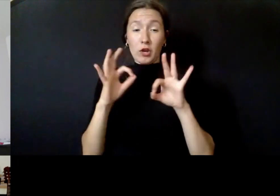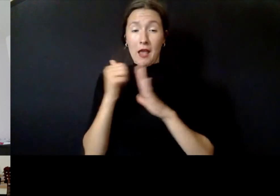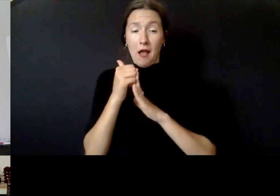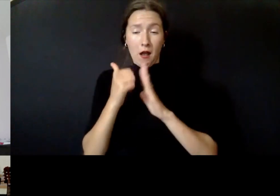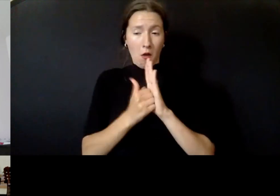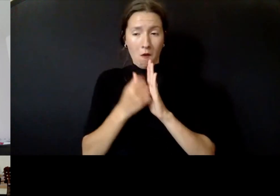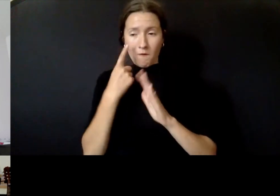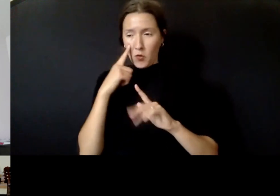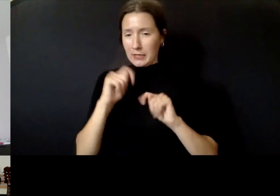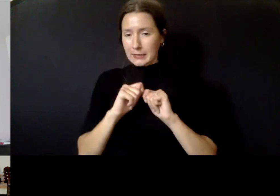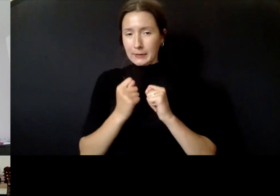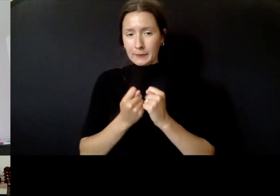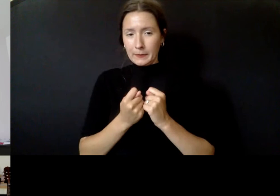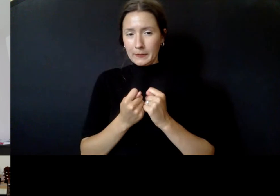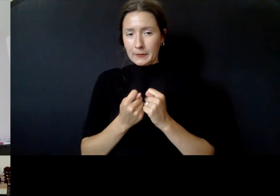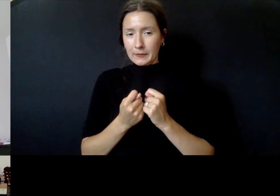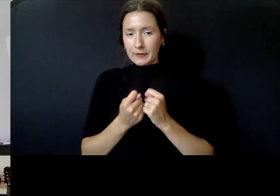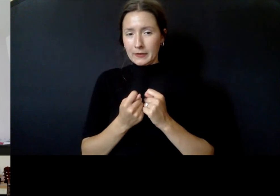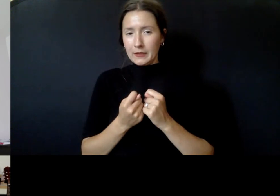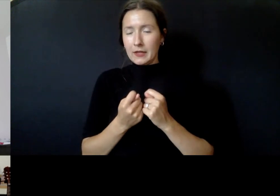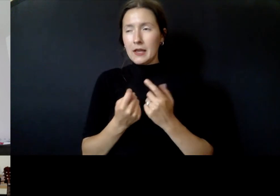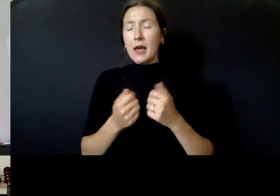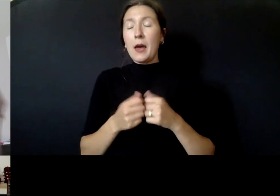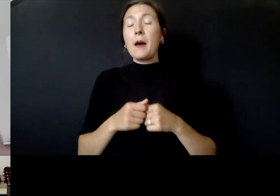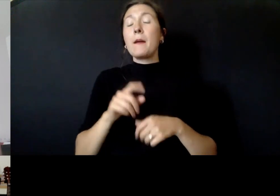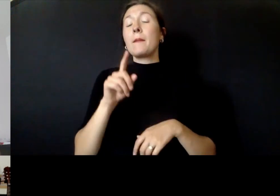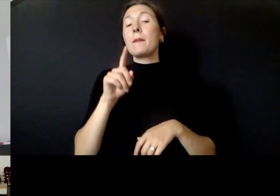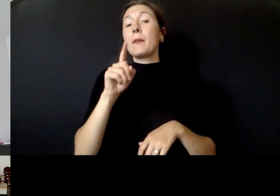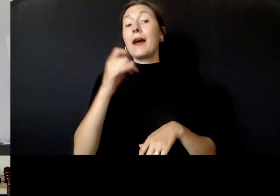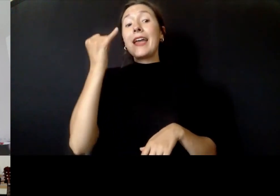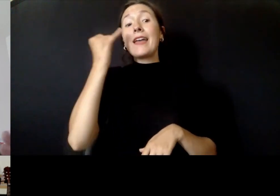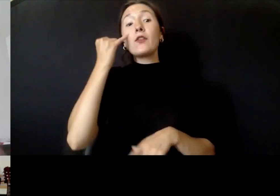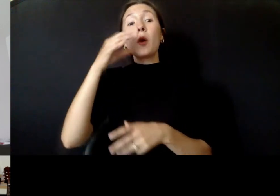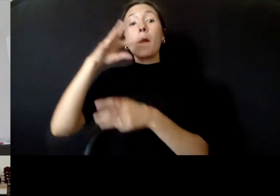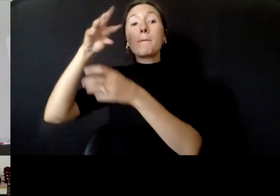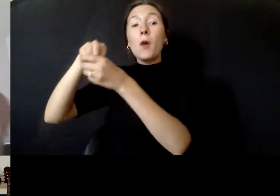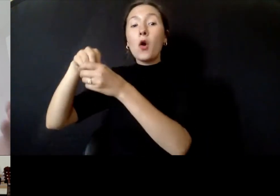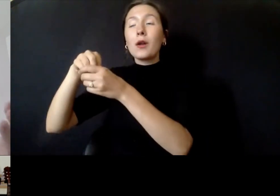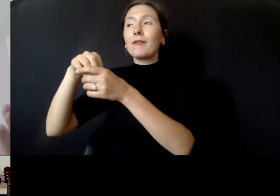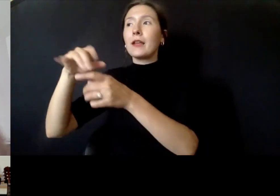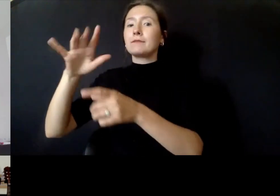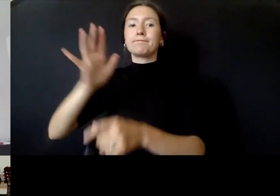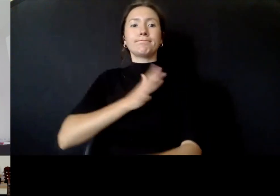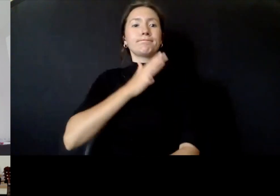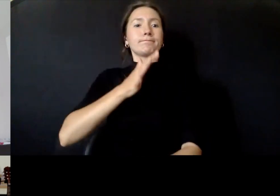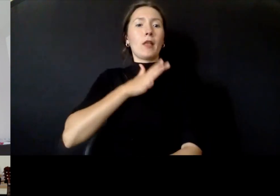part of an enterprise team or part of that then it's actually in the um when you're actually in a